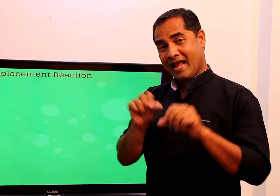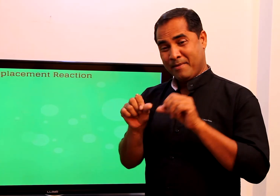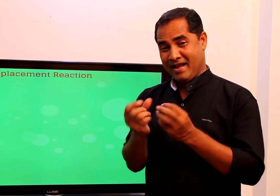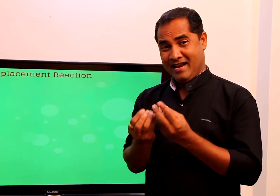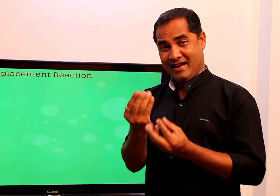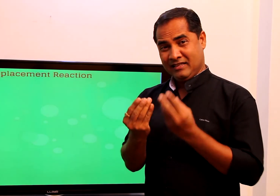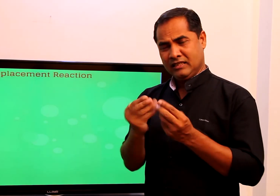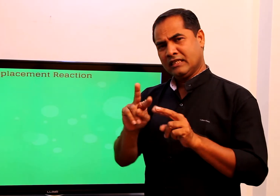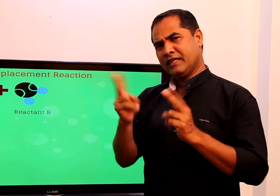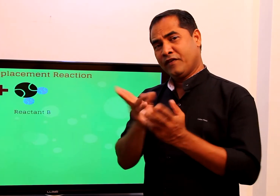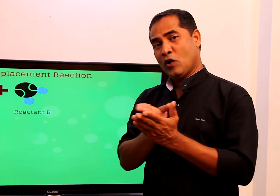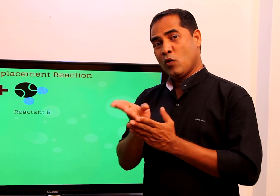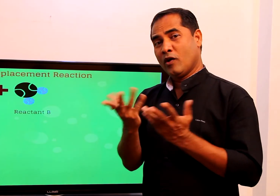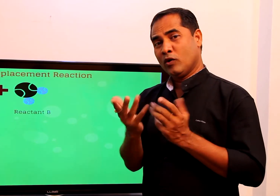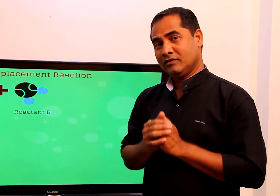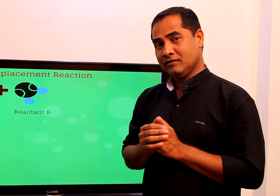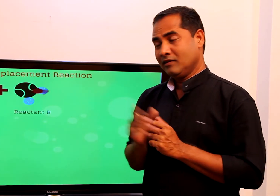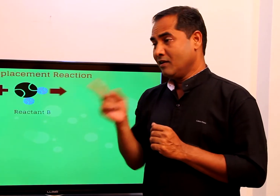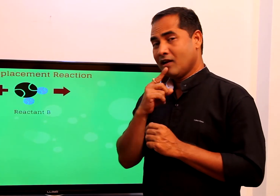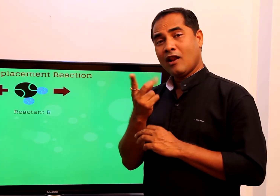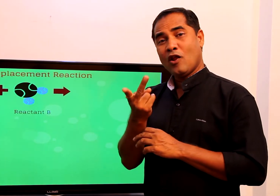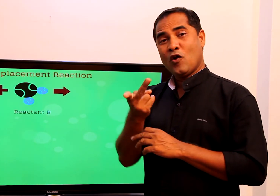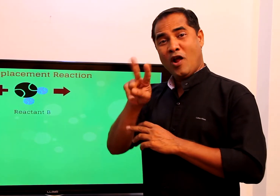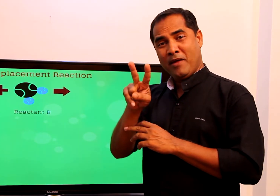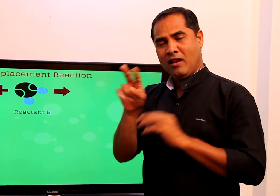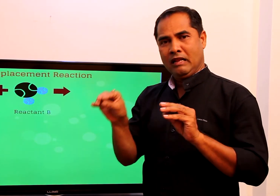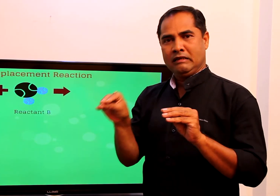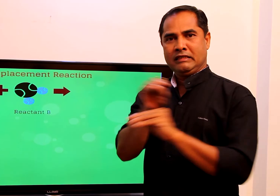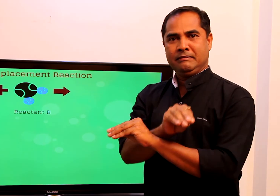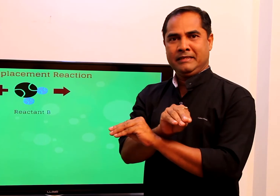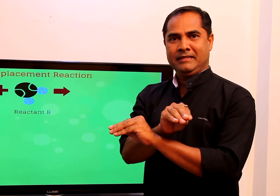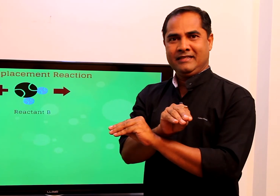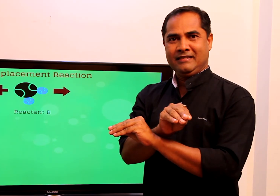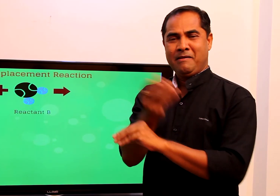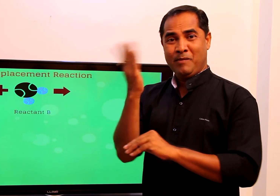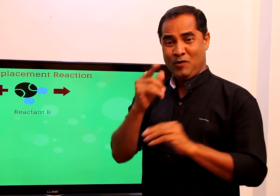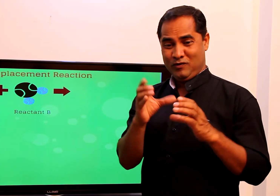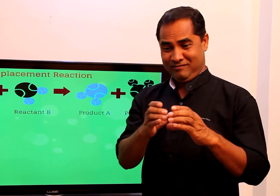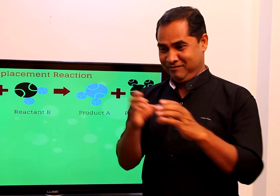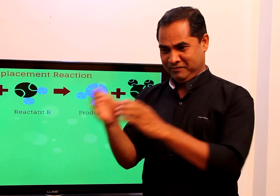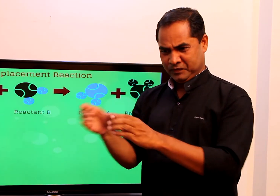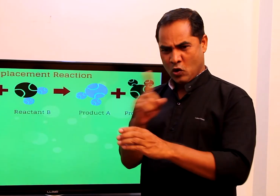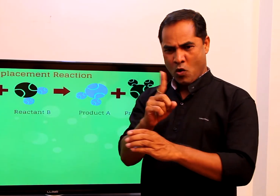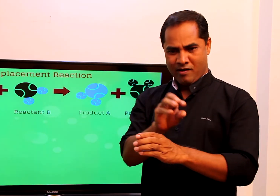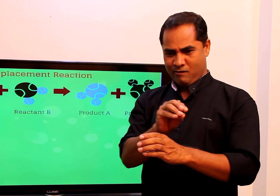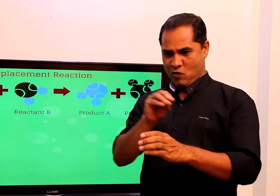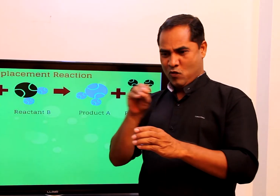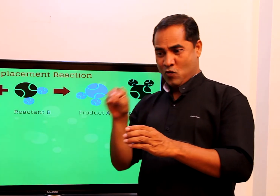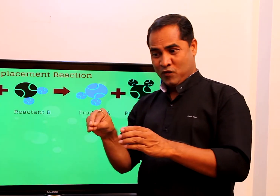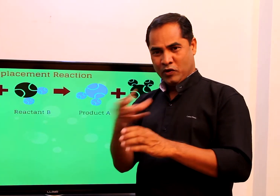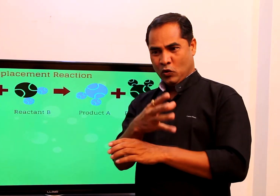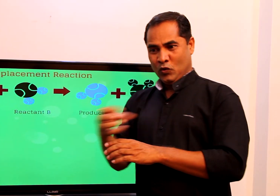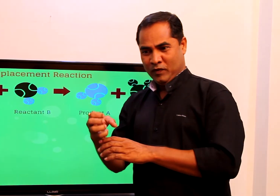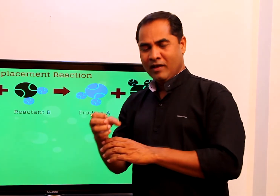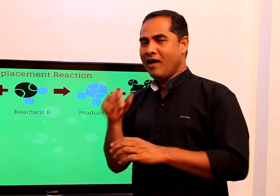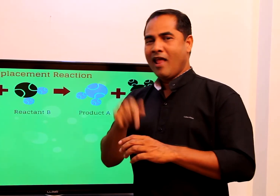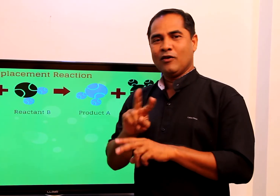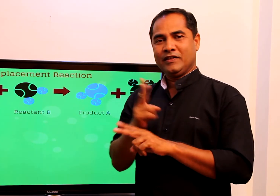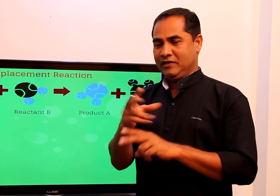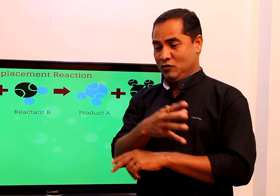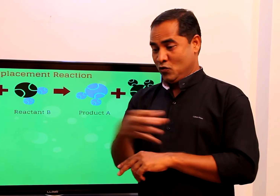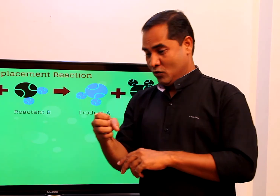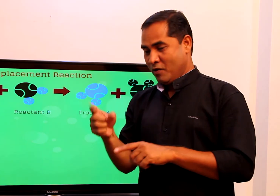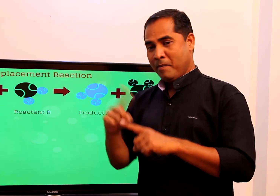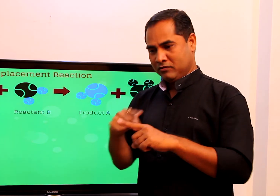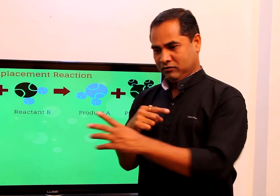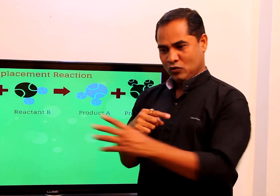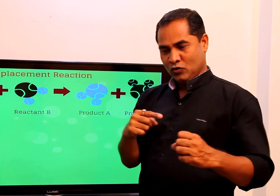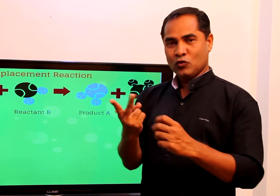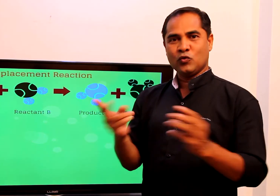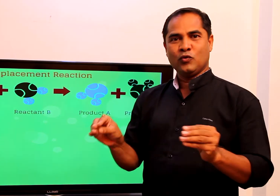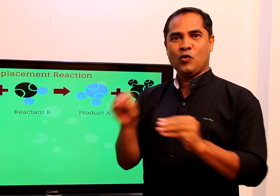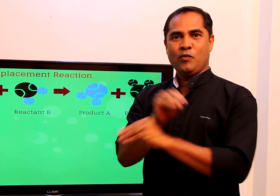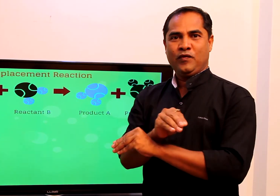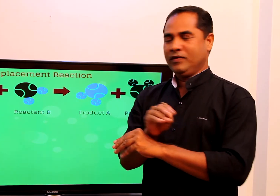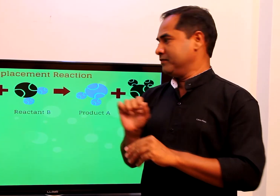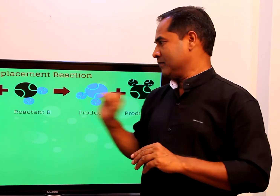So, before it was only one element being replaced,